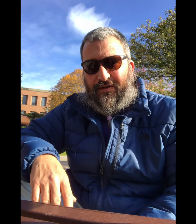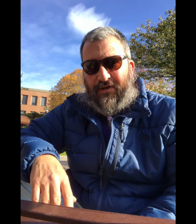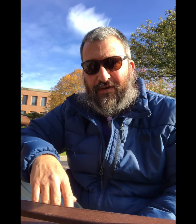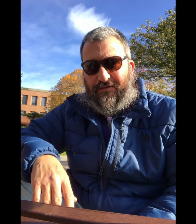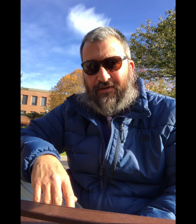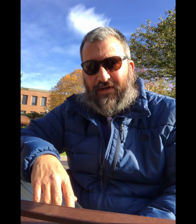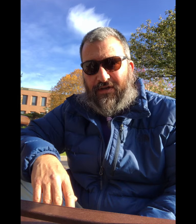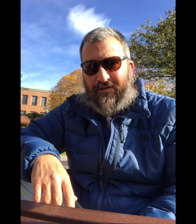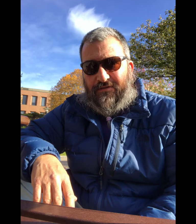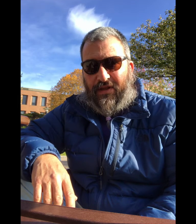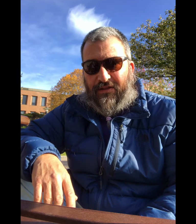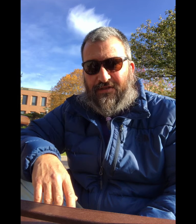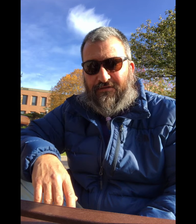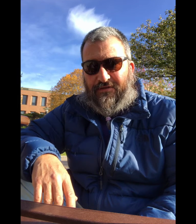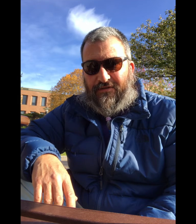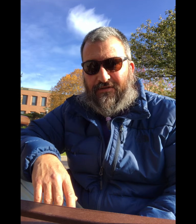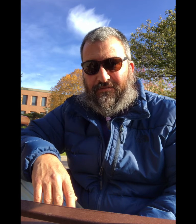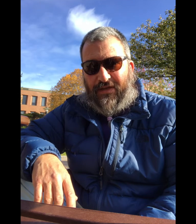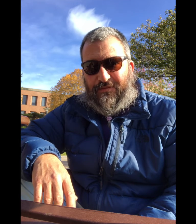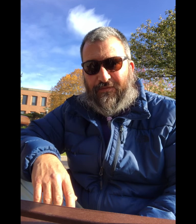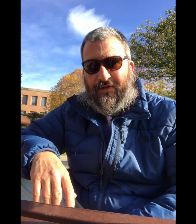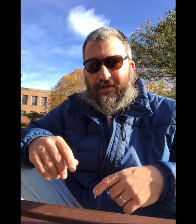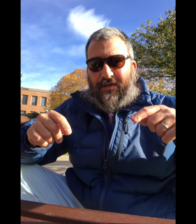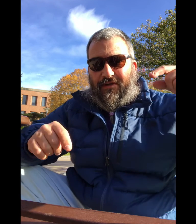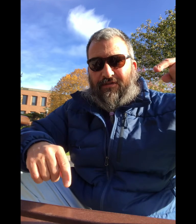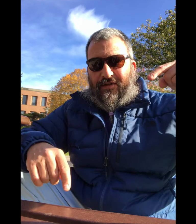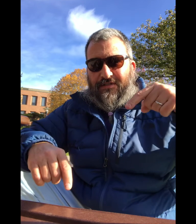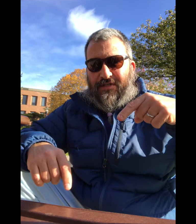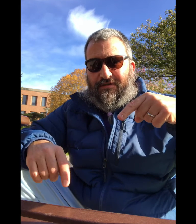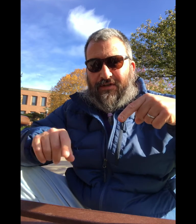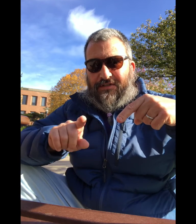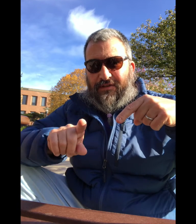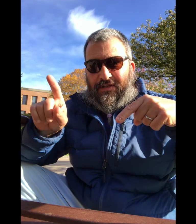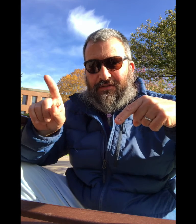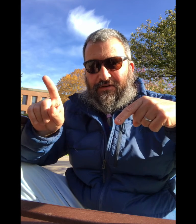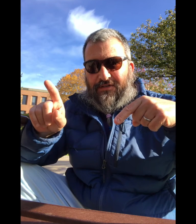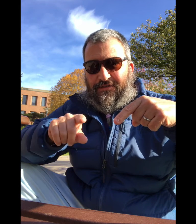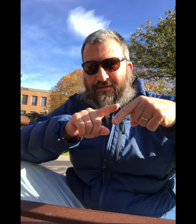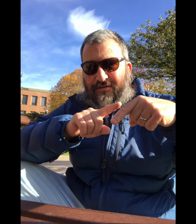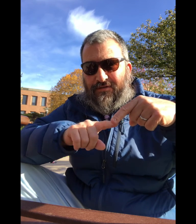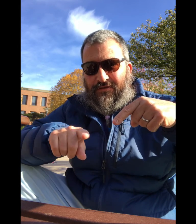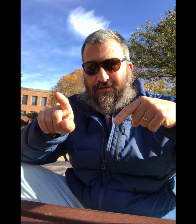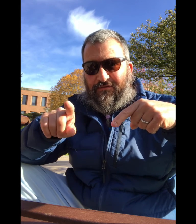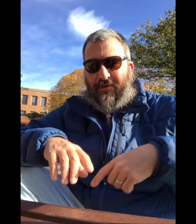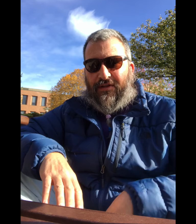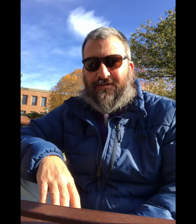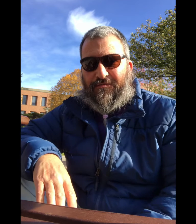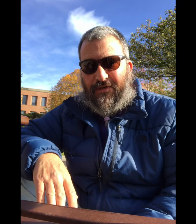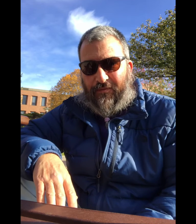you have a relative maximum. If things decrease and then increase you have a relative minimum.